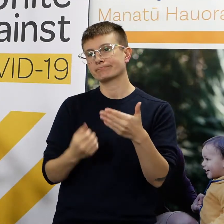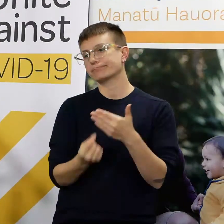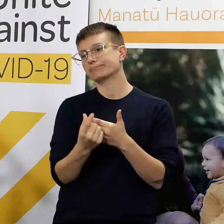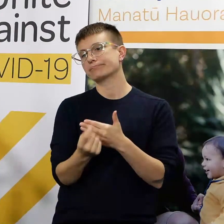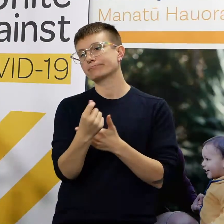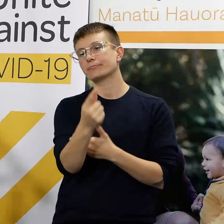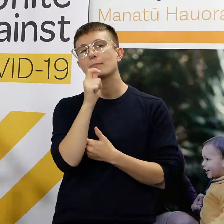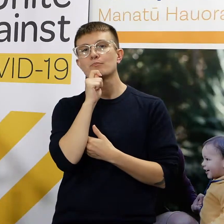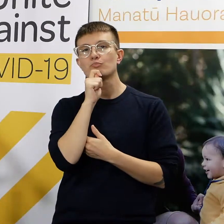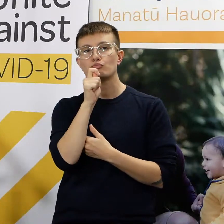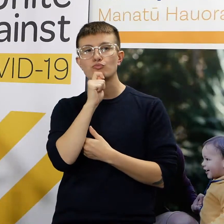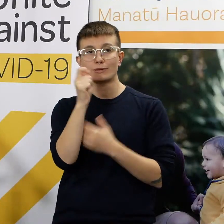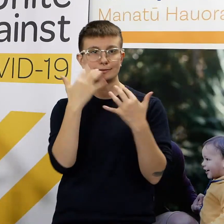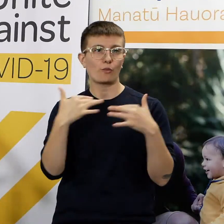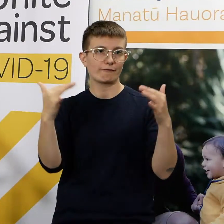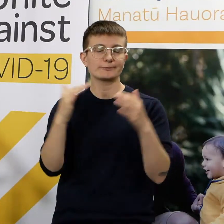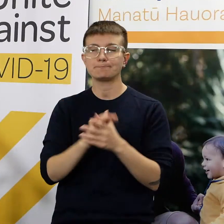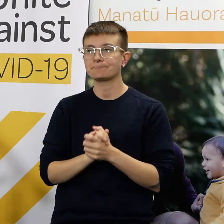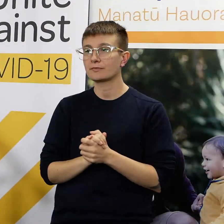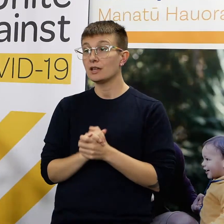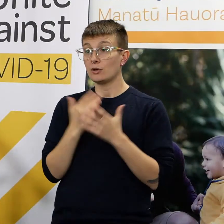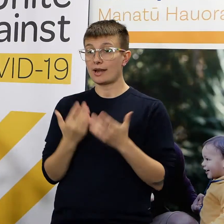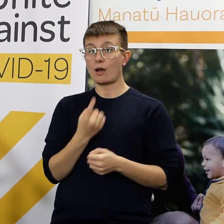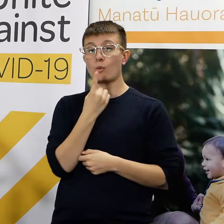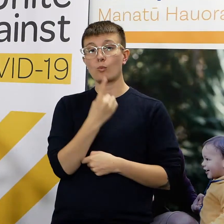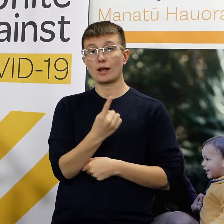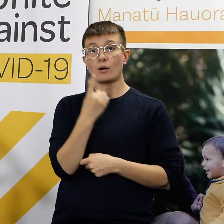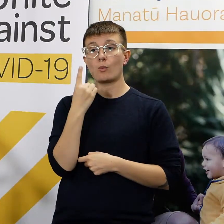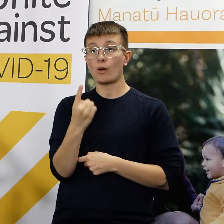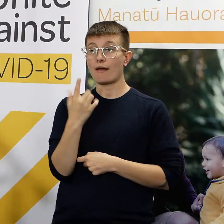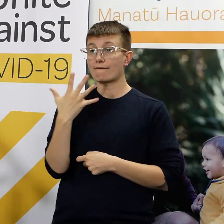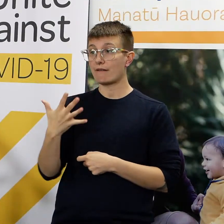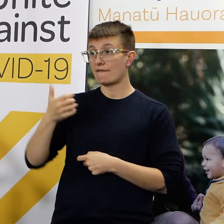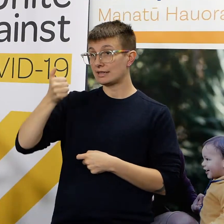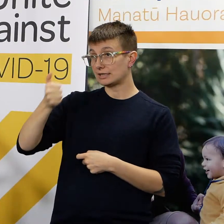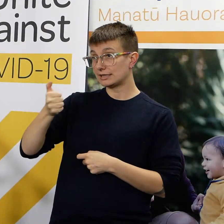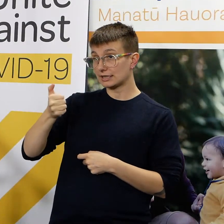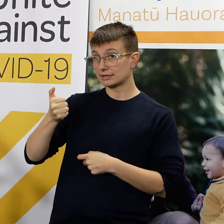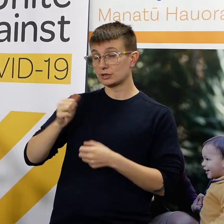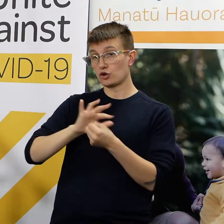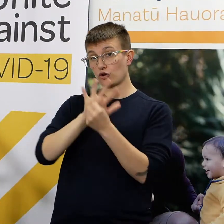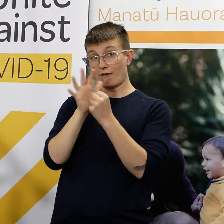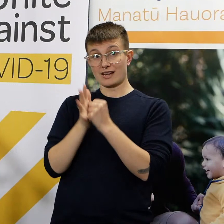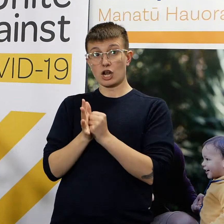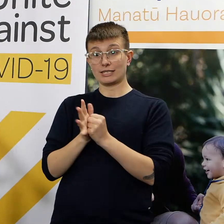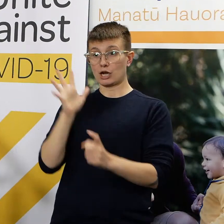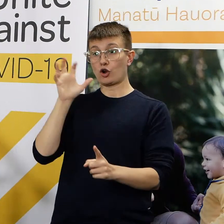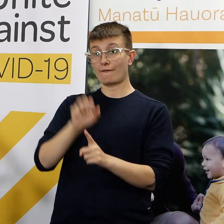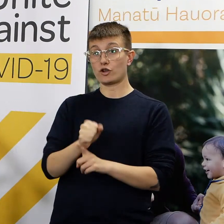is 1,156, and we will report the additional cases through to the WHO.